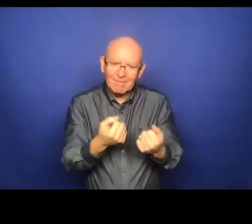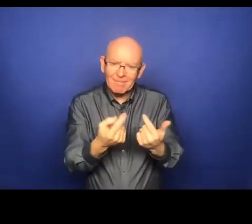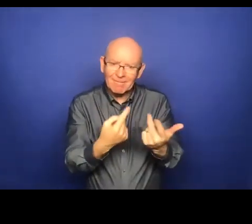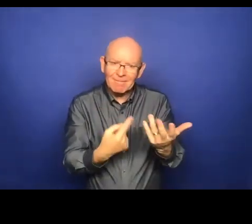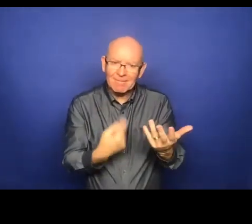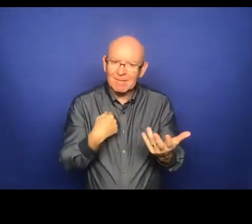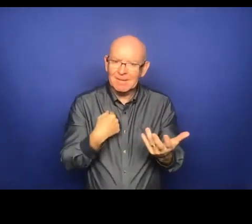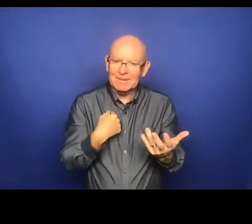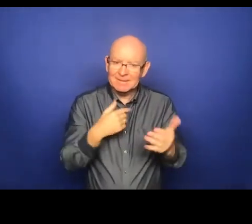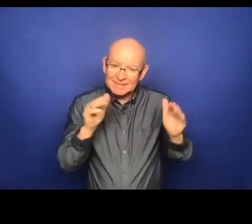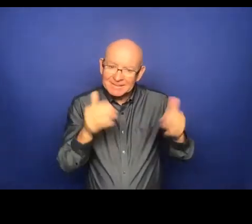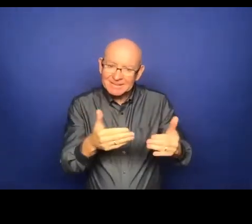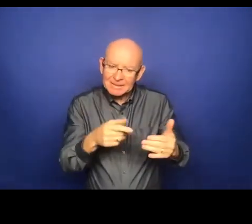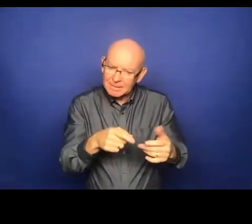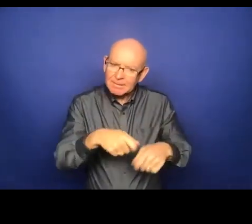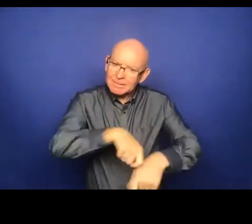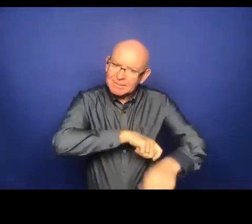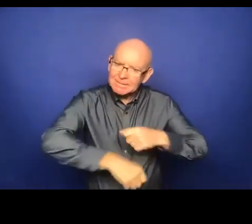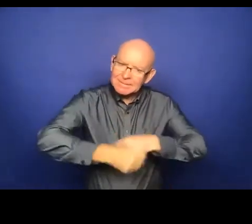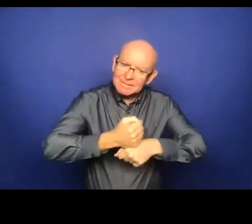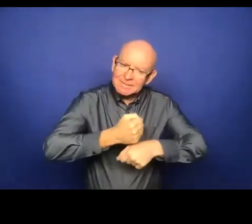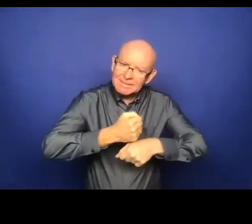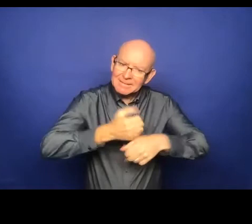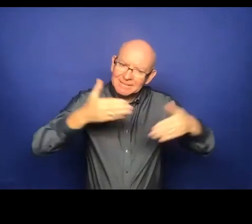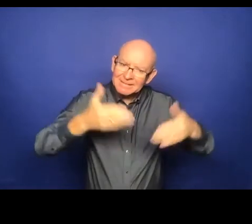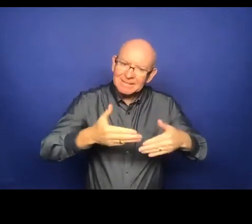contributing to the efforts that are coming from the states,